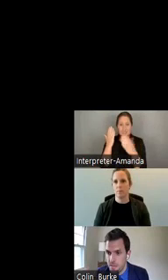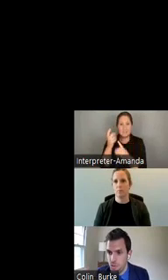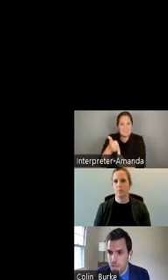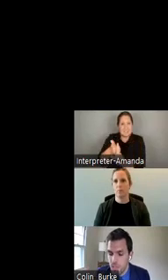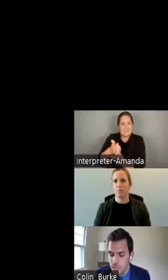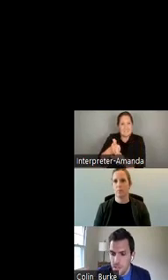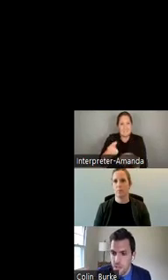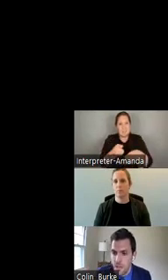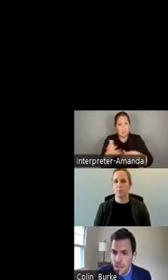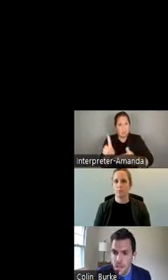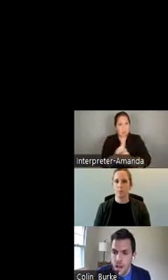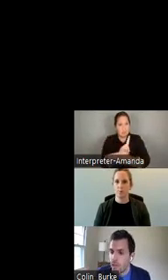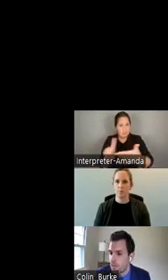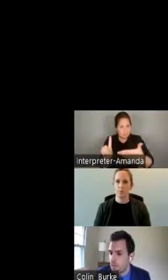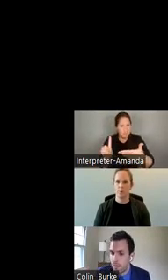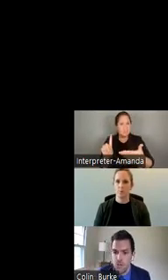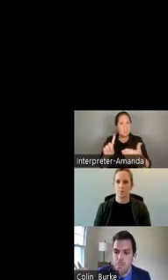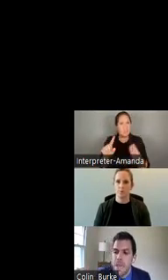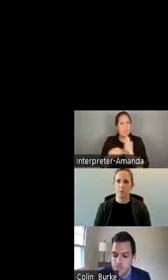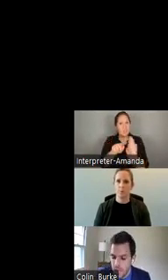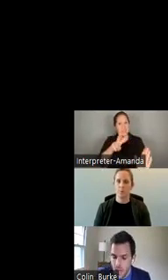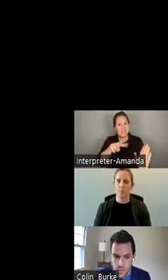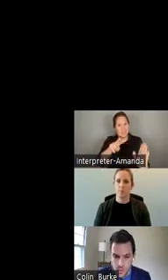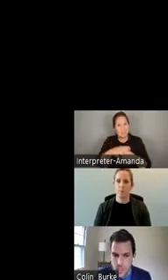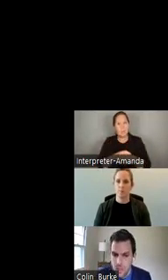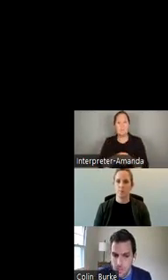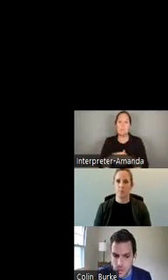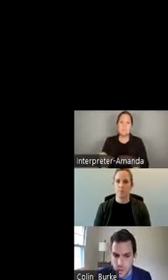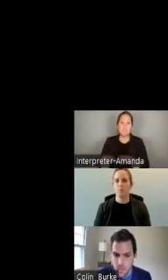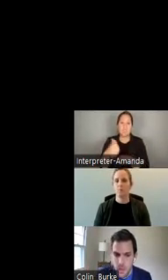cause of discrimination stigma and other I'm sure many many others that we could think about as well